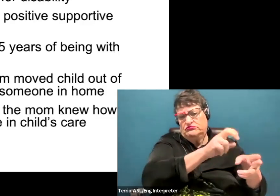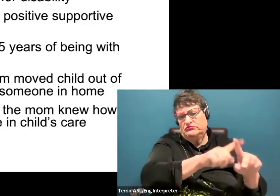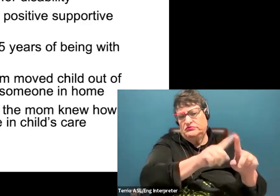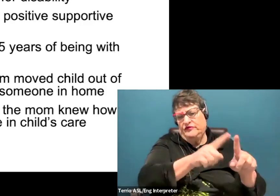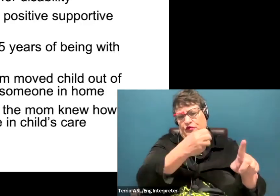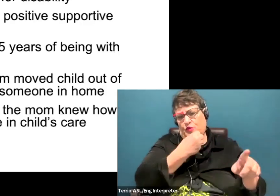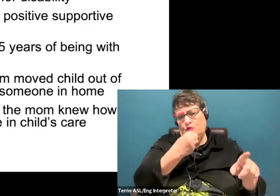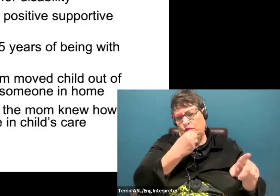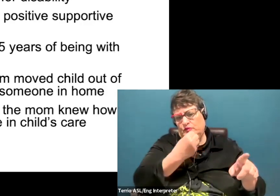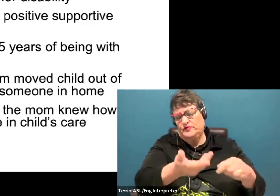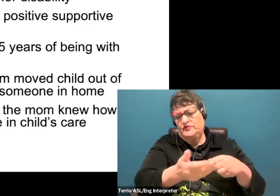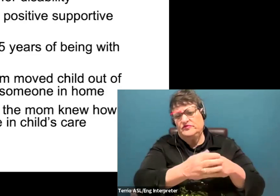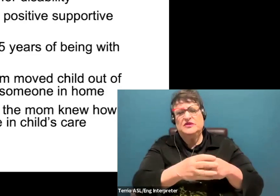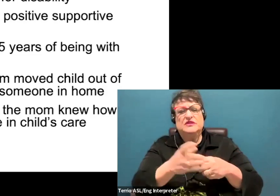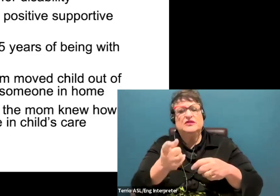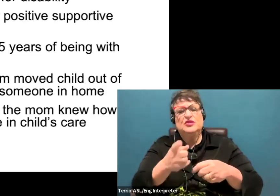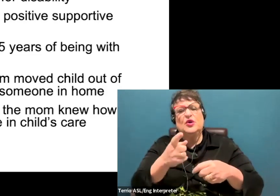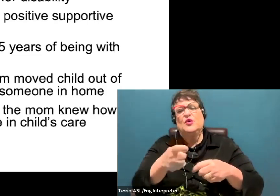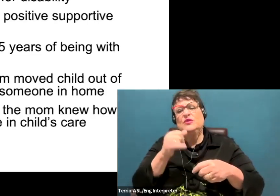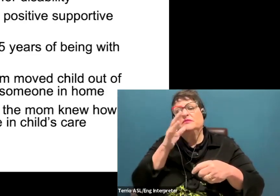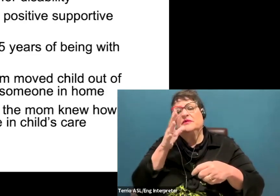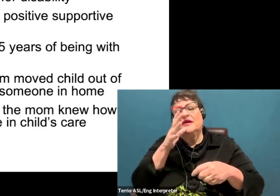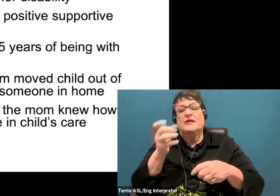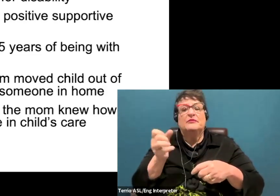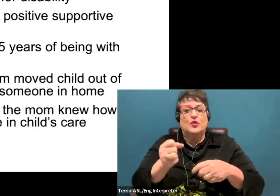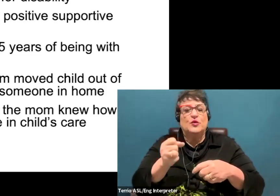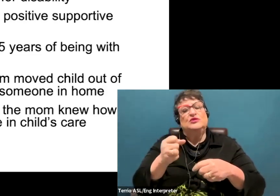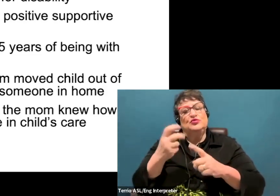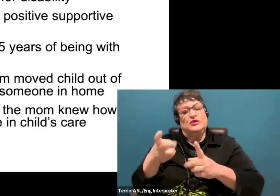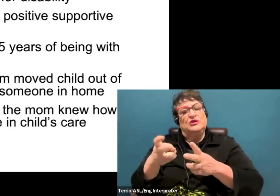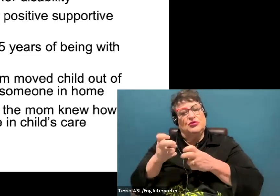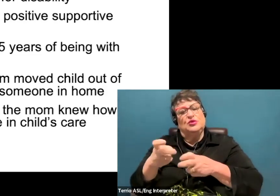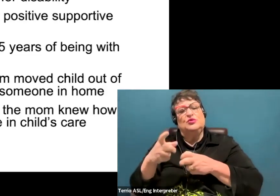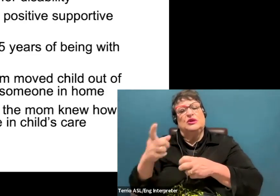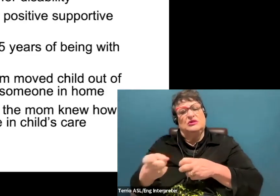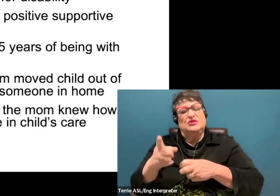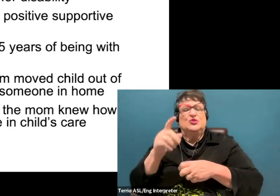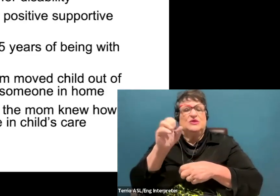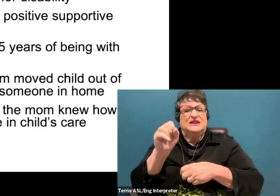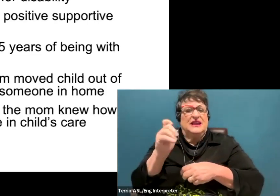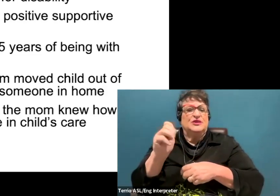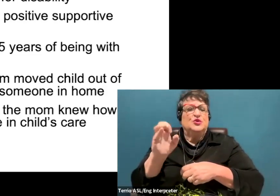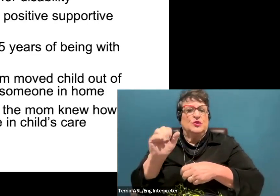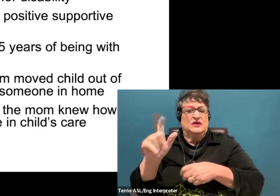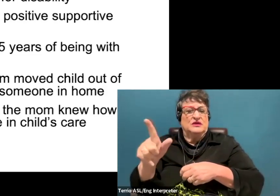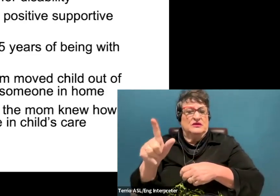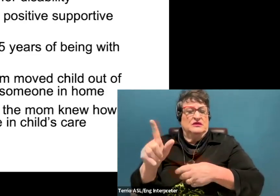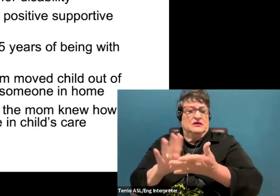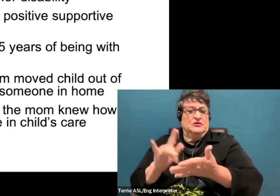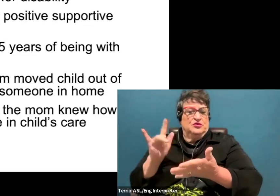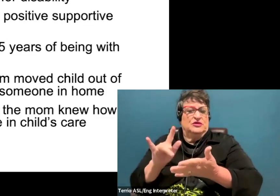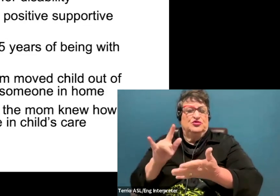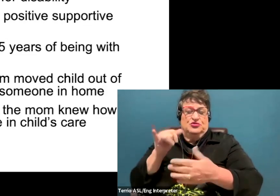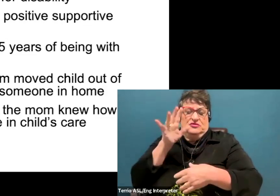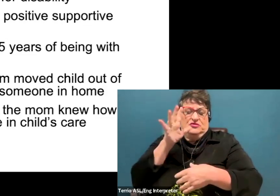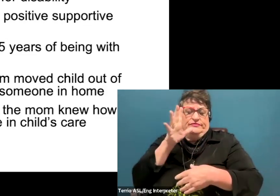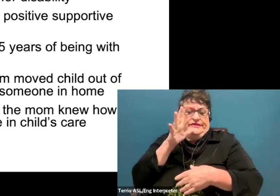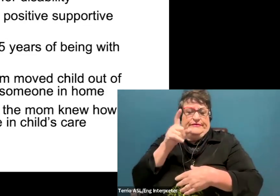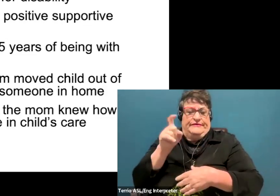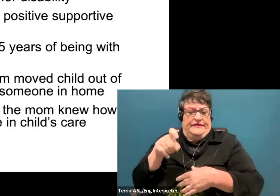needs weren't being met and she was eventually recruited into sexual exploitation and mom had to be the one who had to pull her out of that. So the involvement in